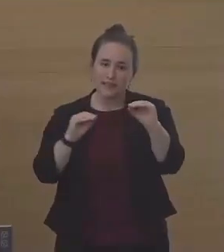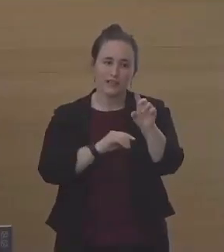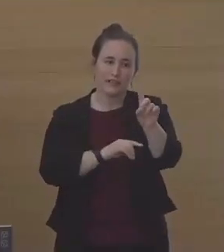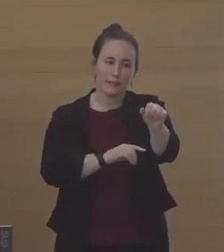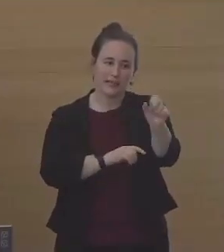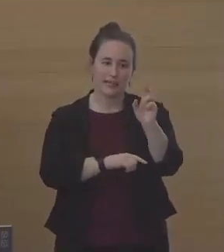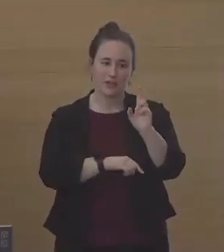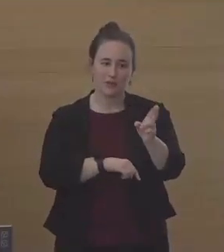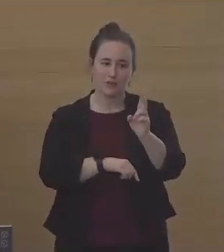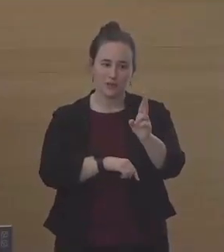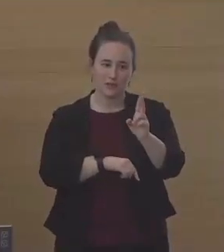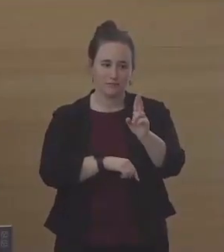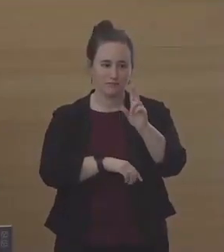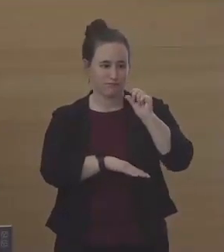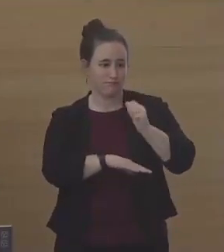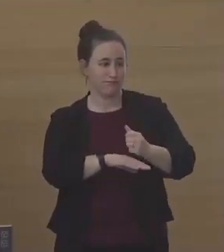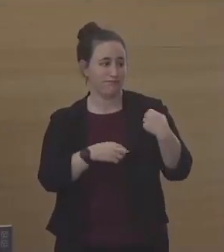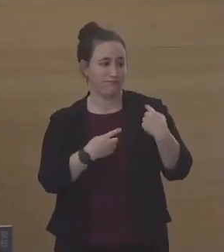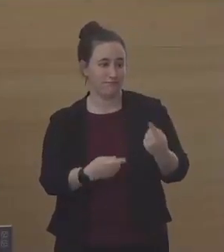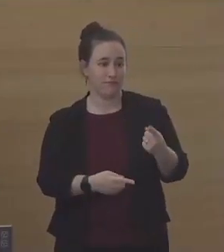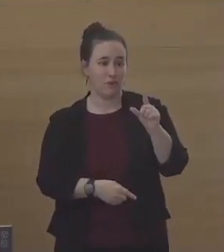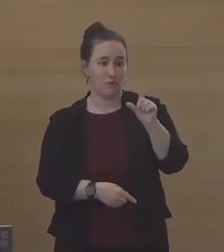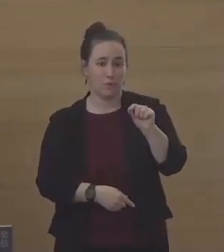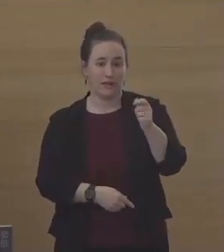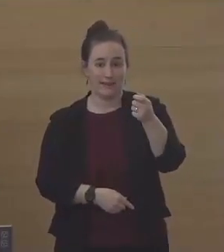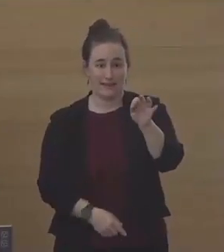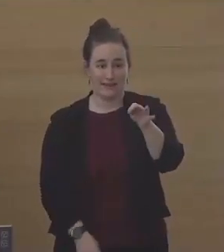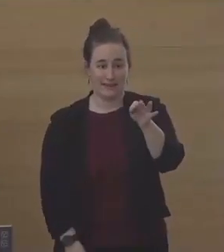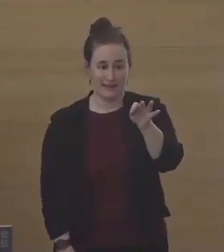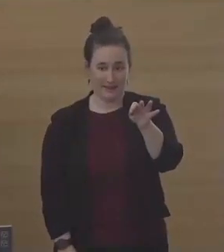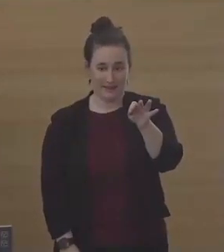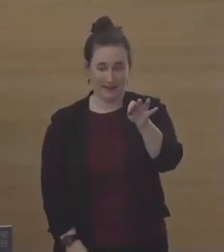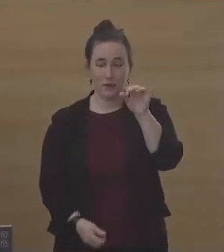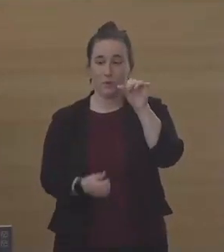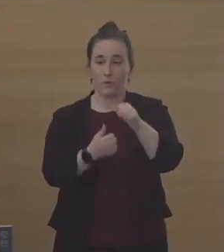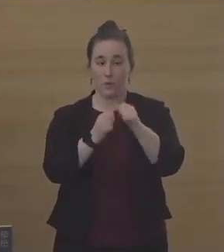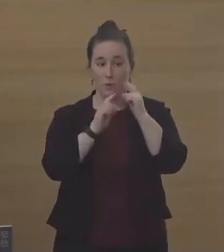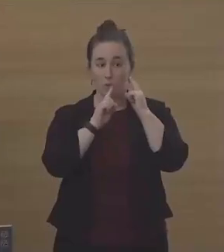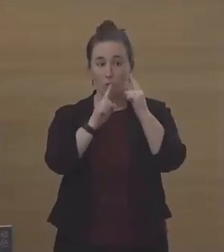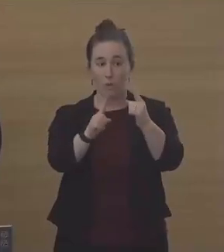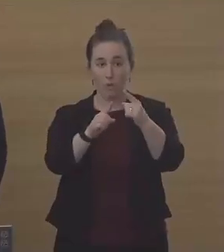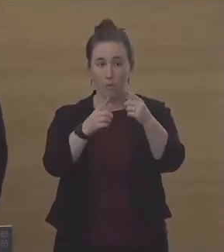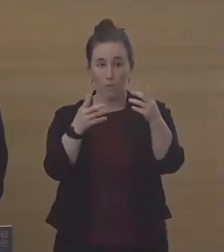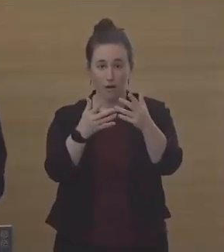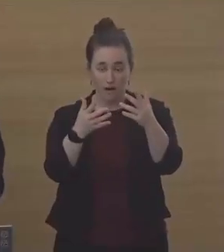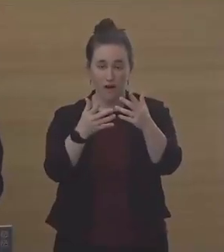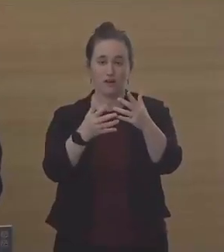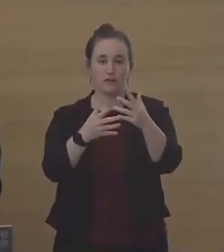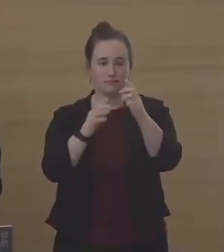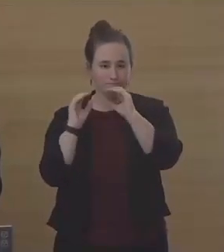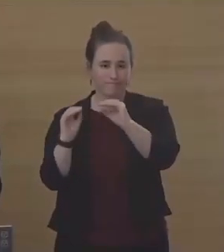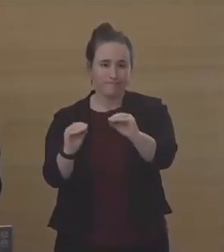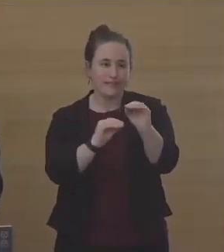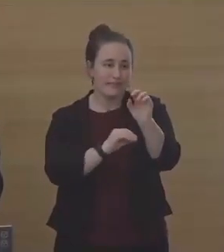They have been around since 2019 with the goal of teaching disability history in the schools and